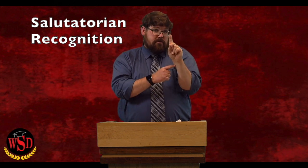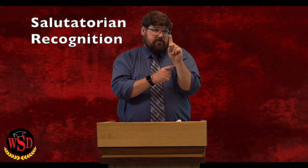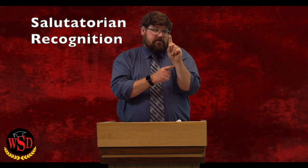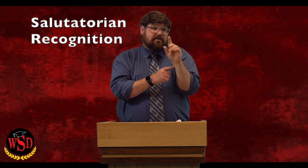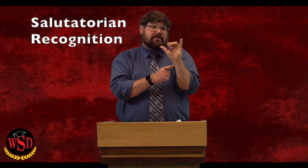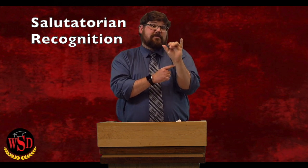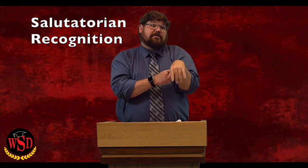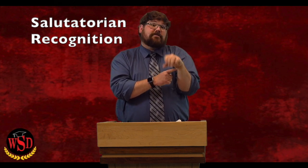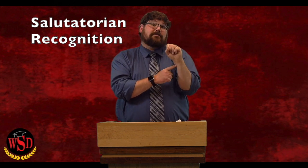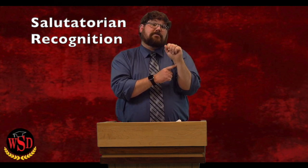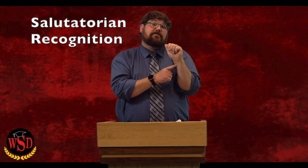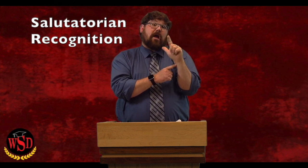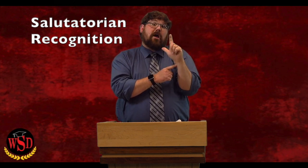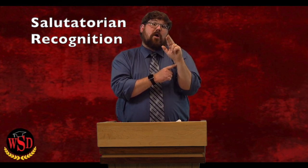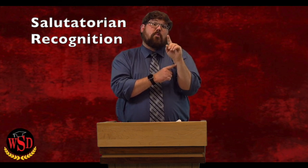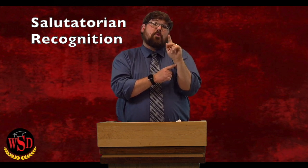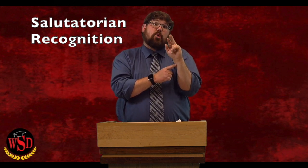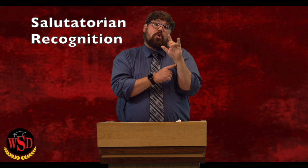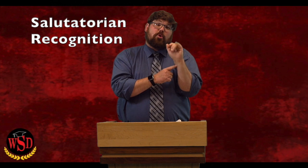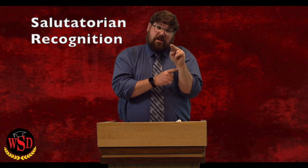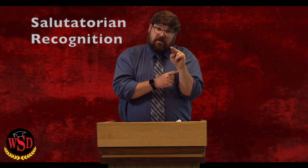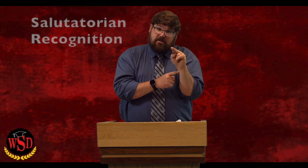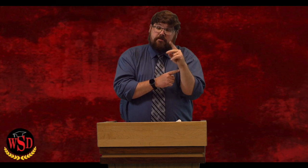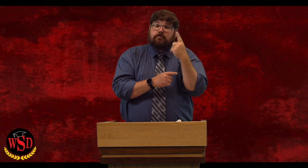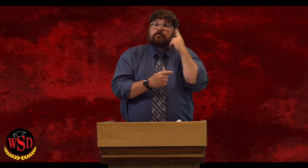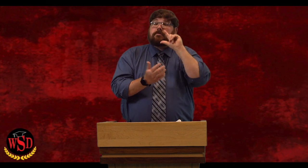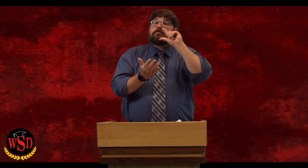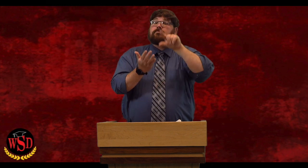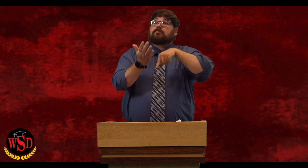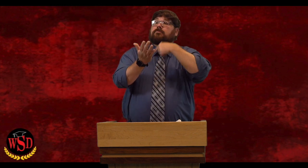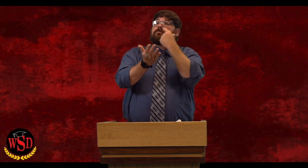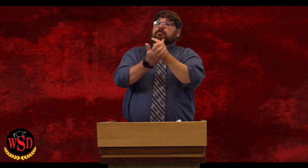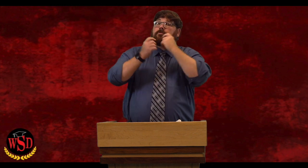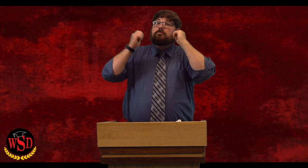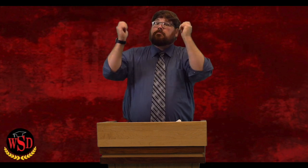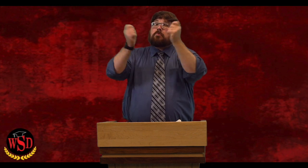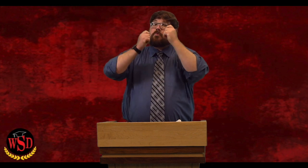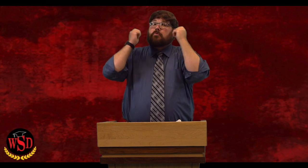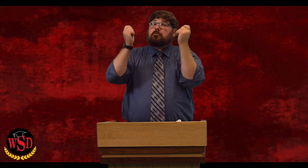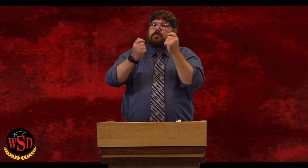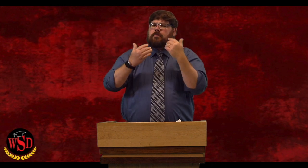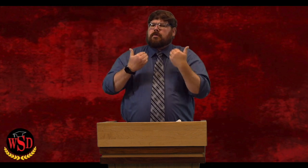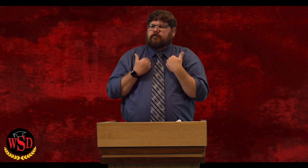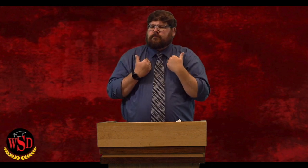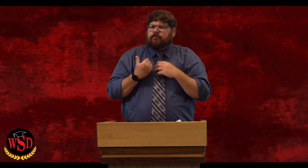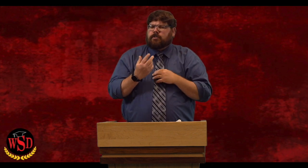During a graduation ceremony, there are two unique positions.